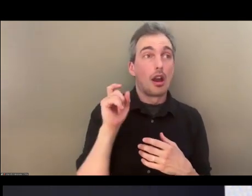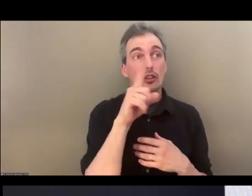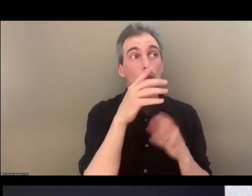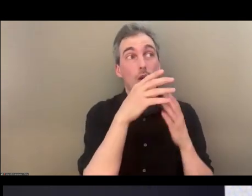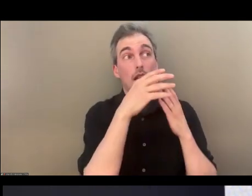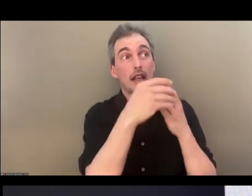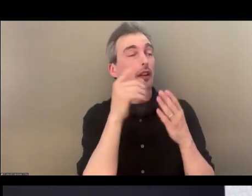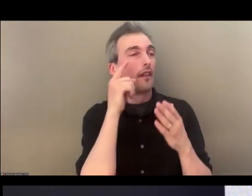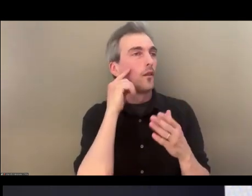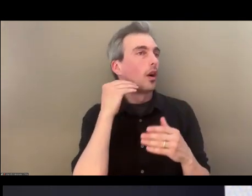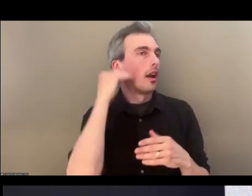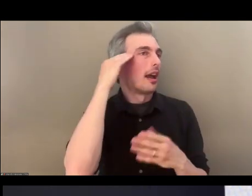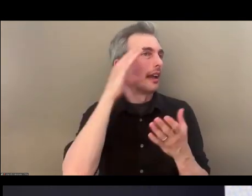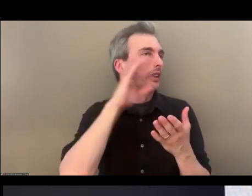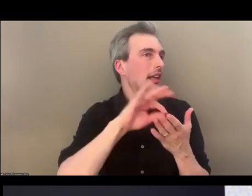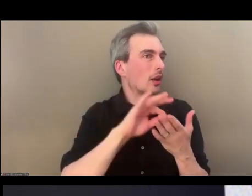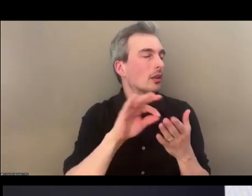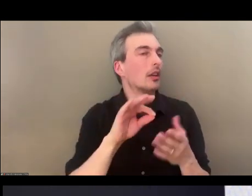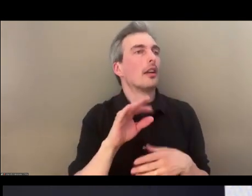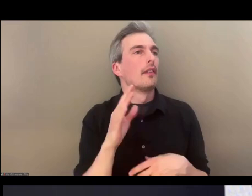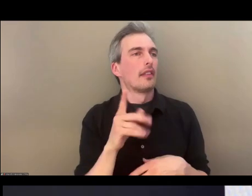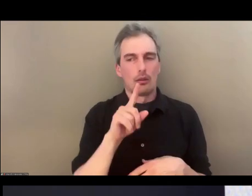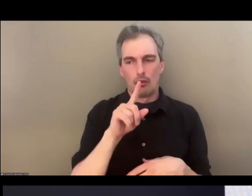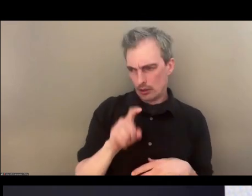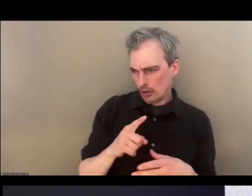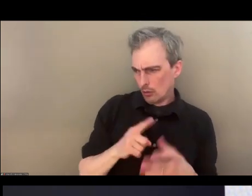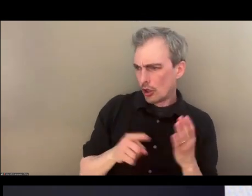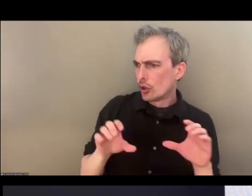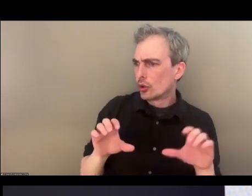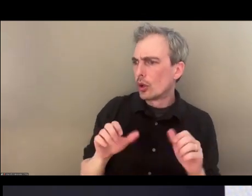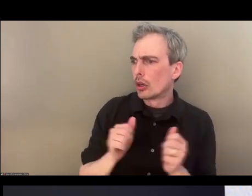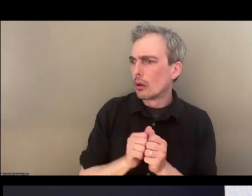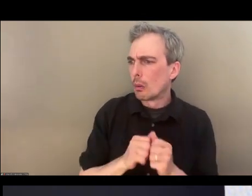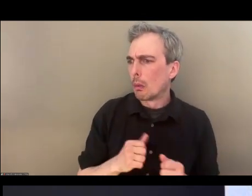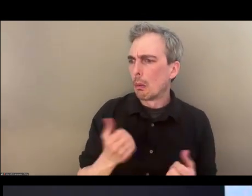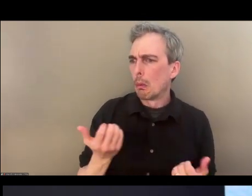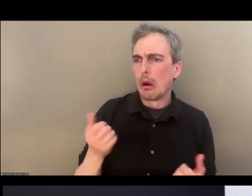And I think it's time for us to -- people like me, who are not developers, who